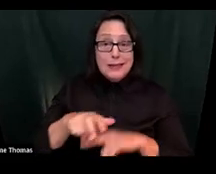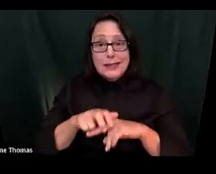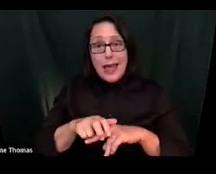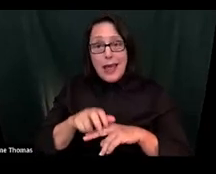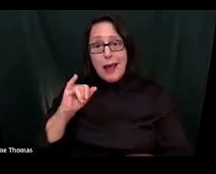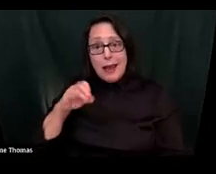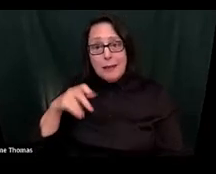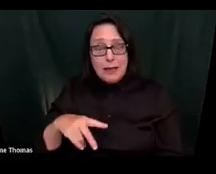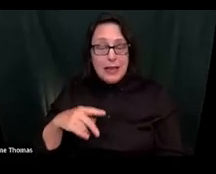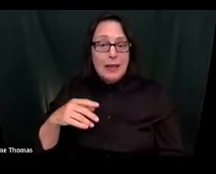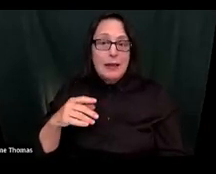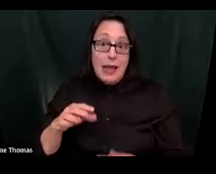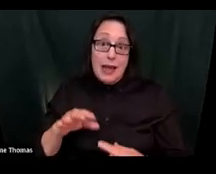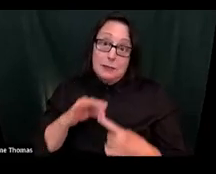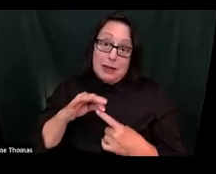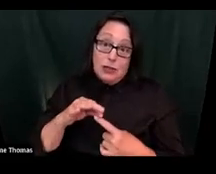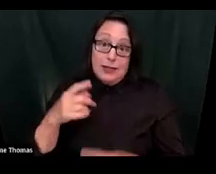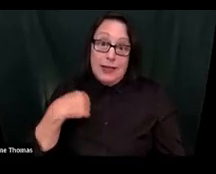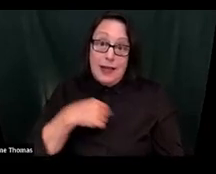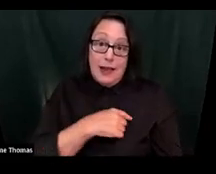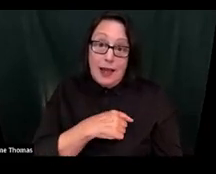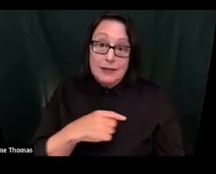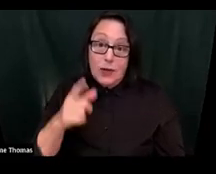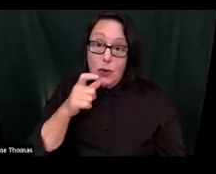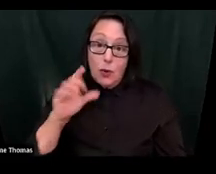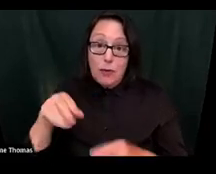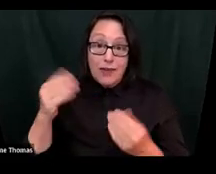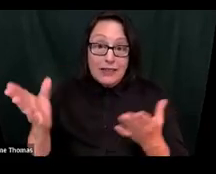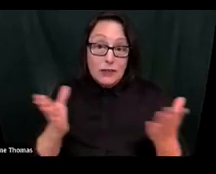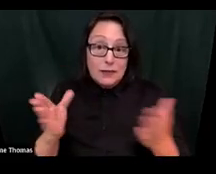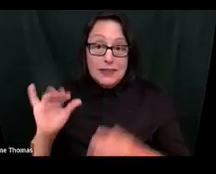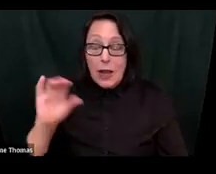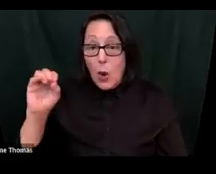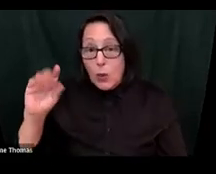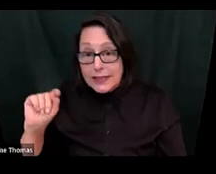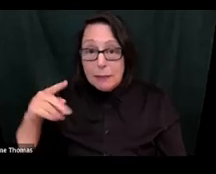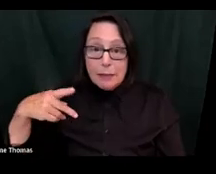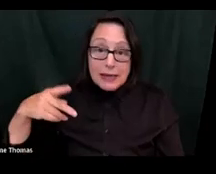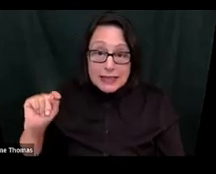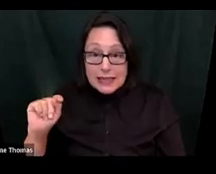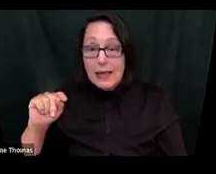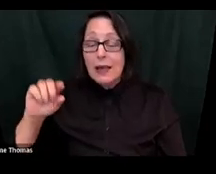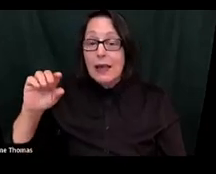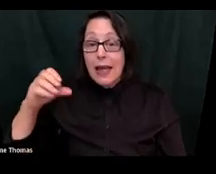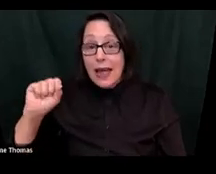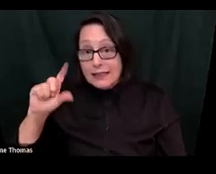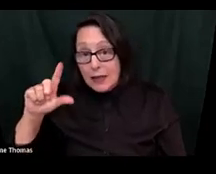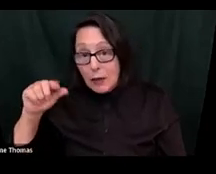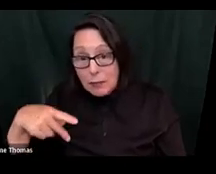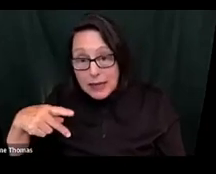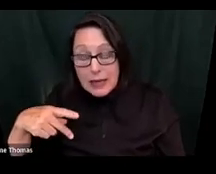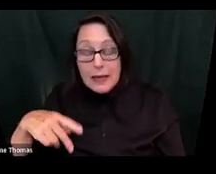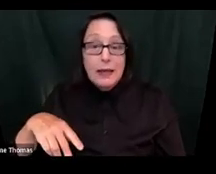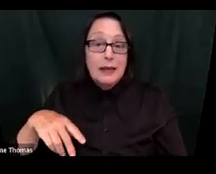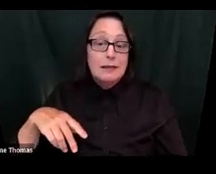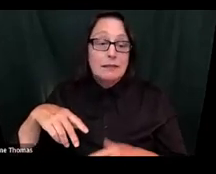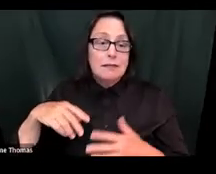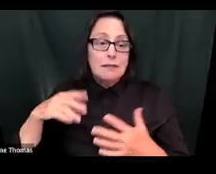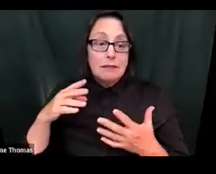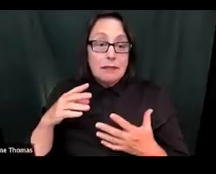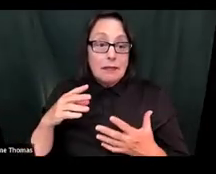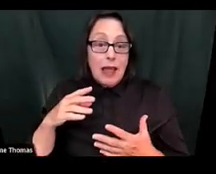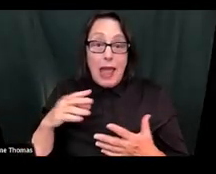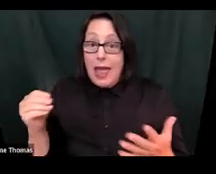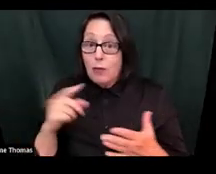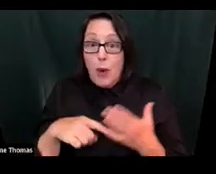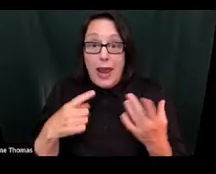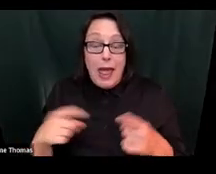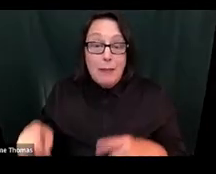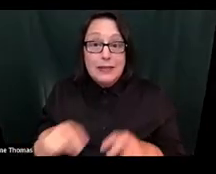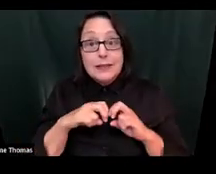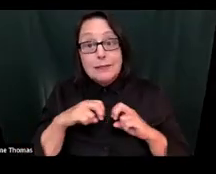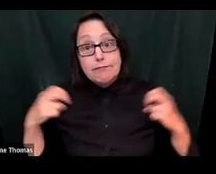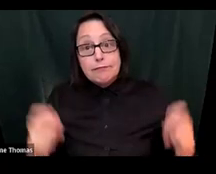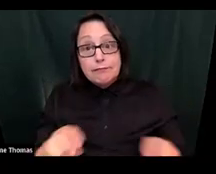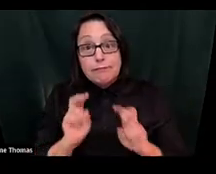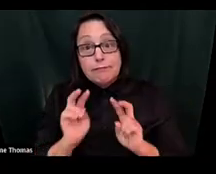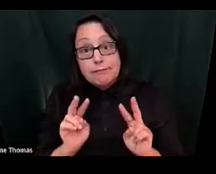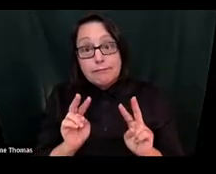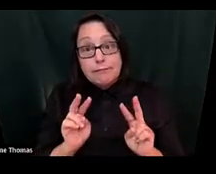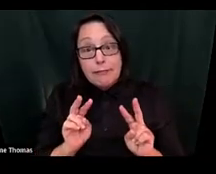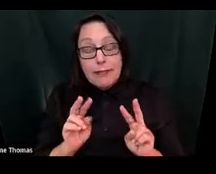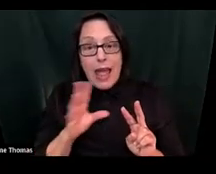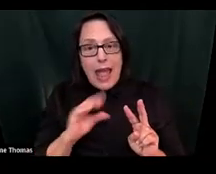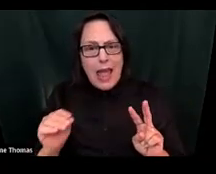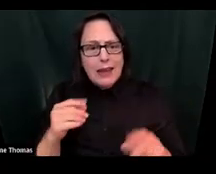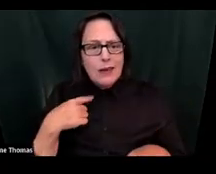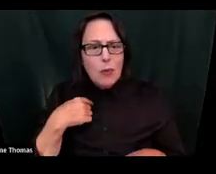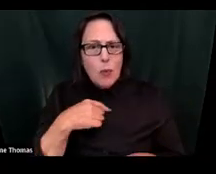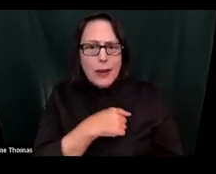of us who maybe provide services, like OTS, PTS, SLPs and what happens is we end up